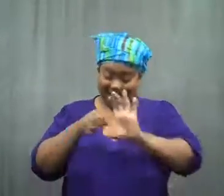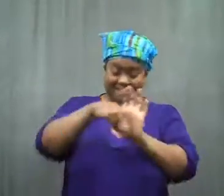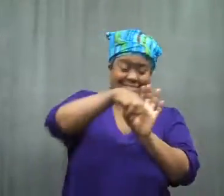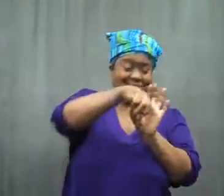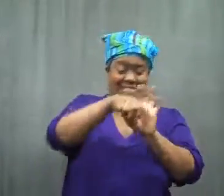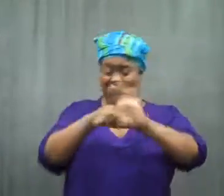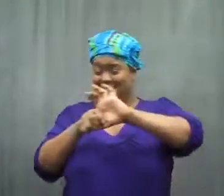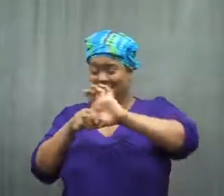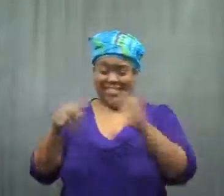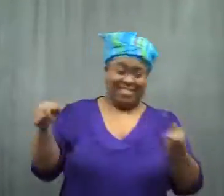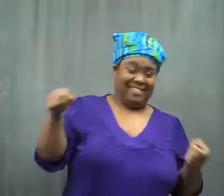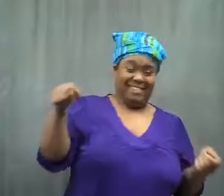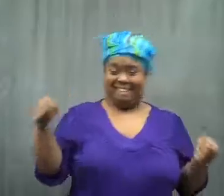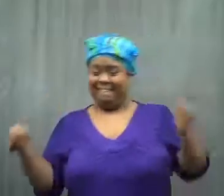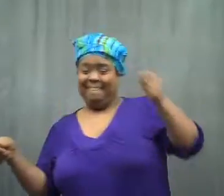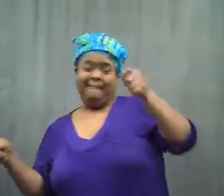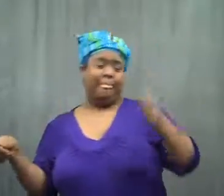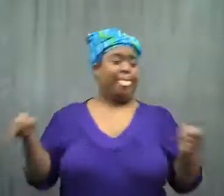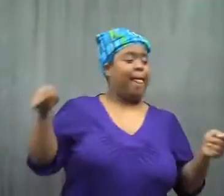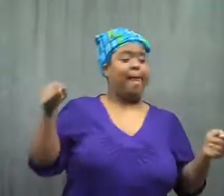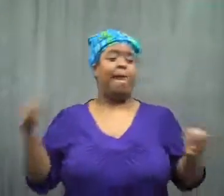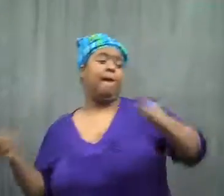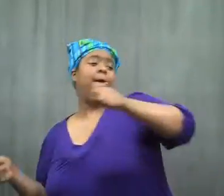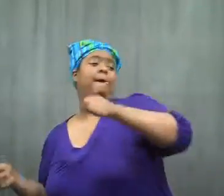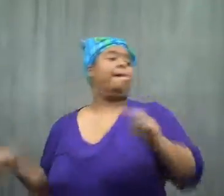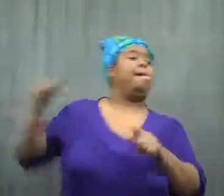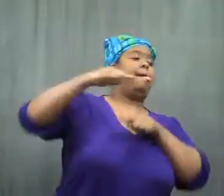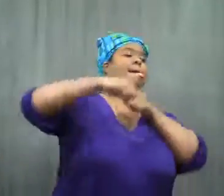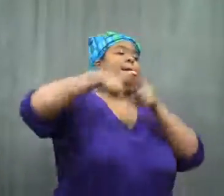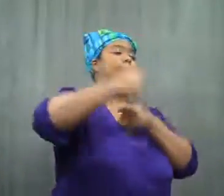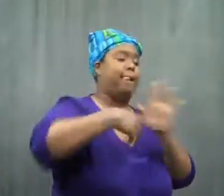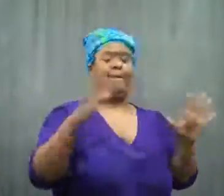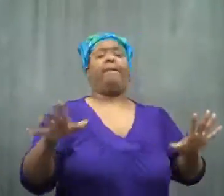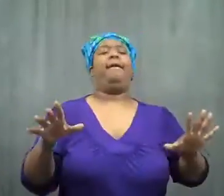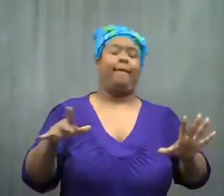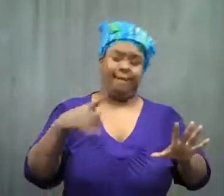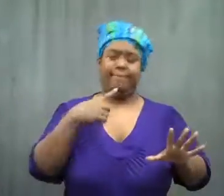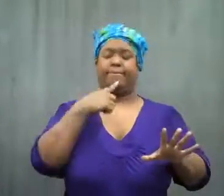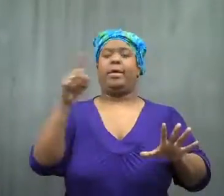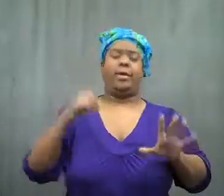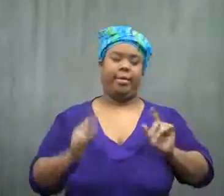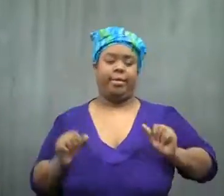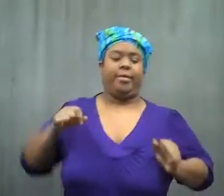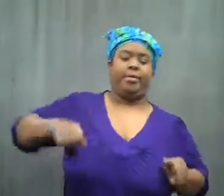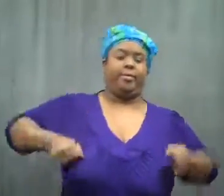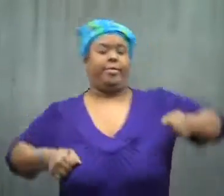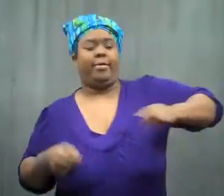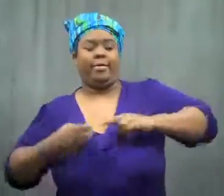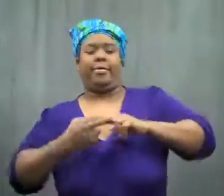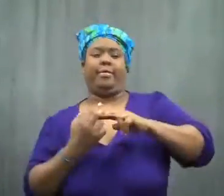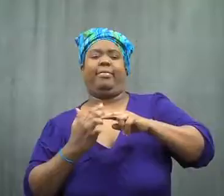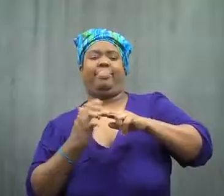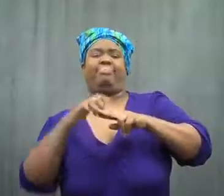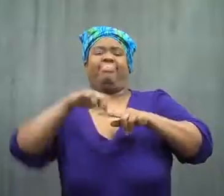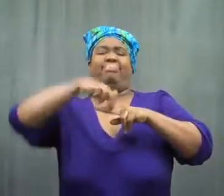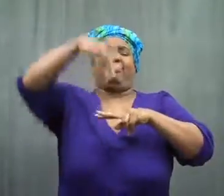I rocked harder and rolled over. I finally got up!